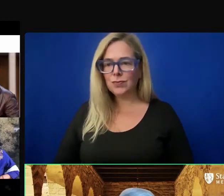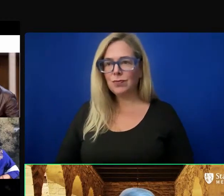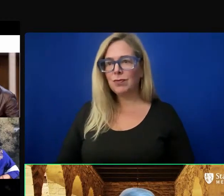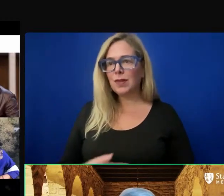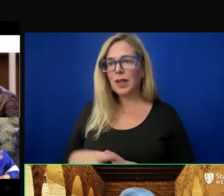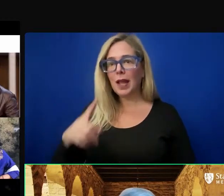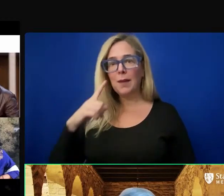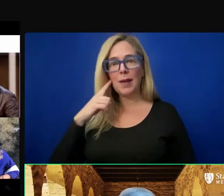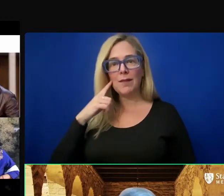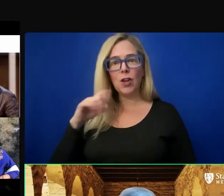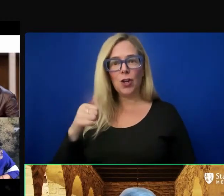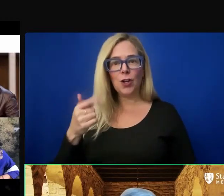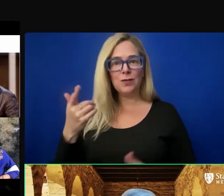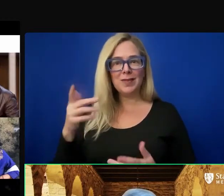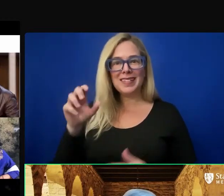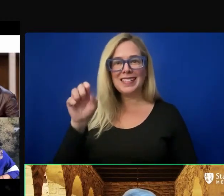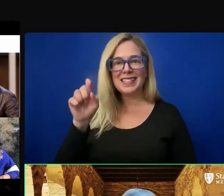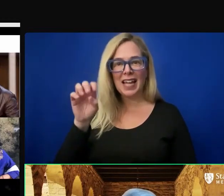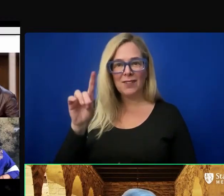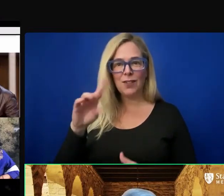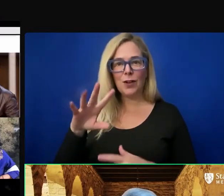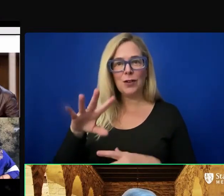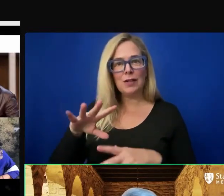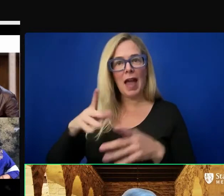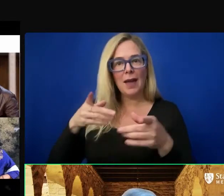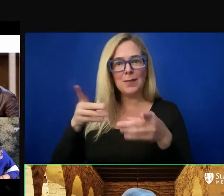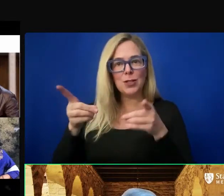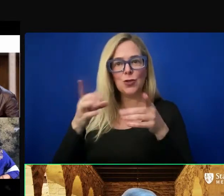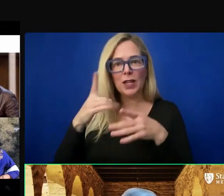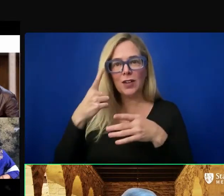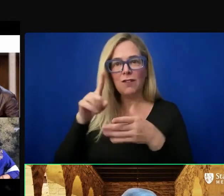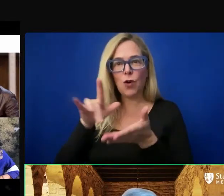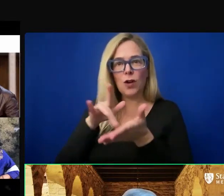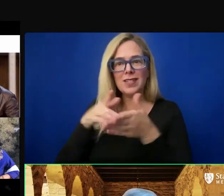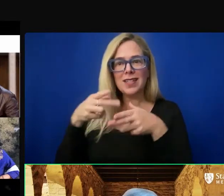of a center called Presence. My colleague and friend Abraham Verghese is the faculty